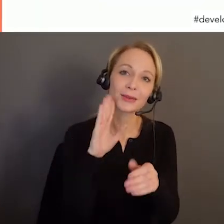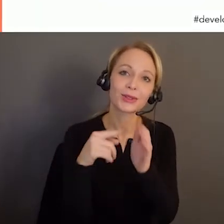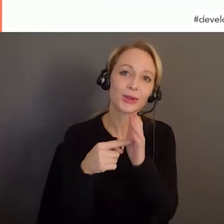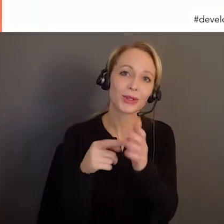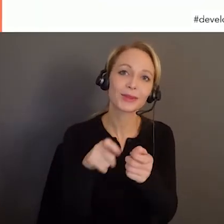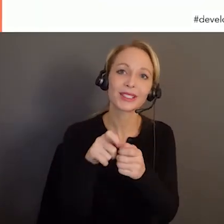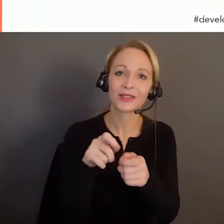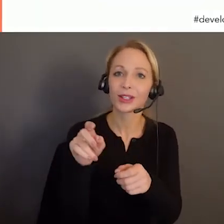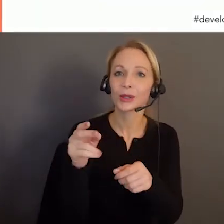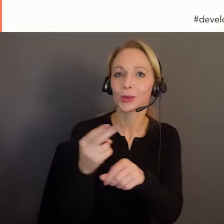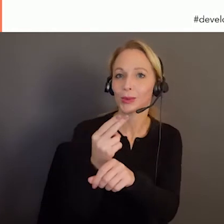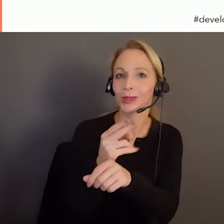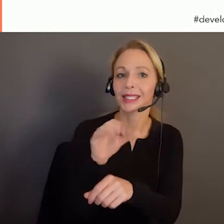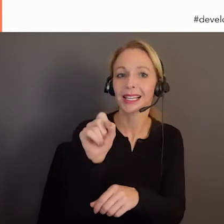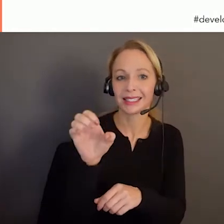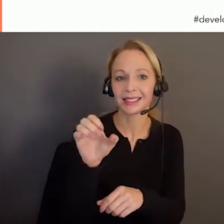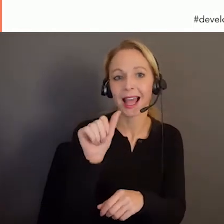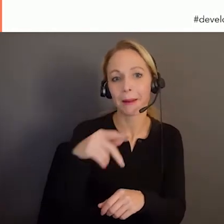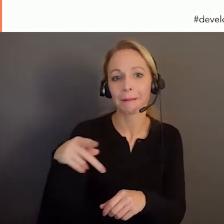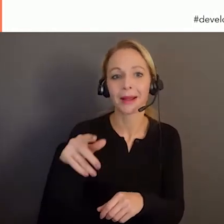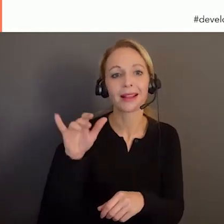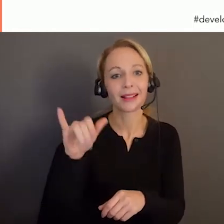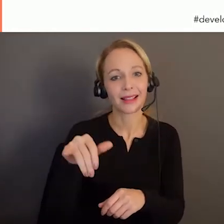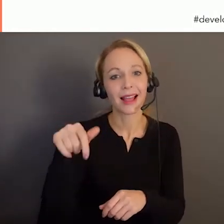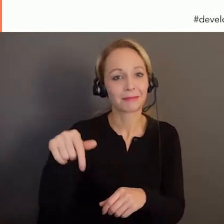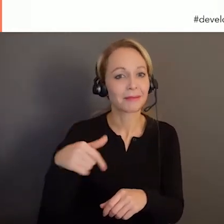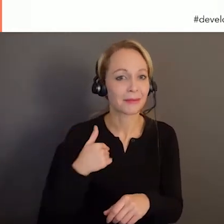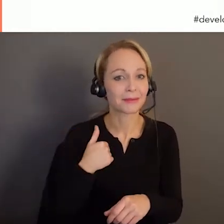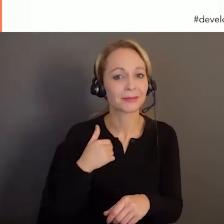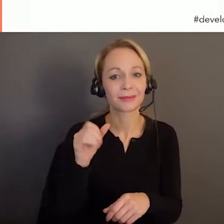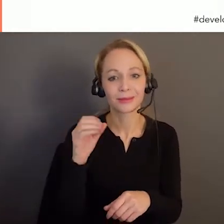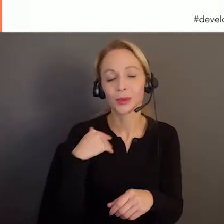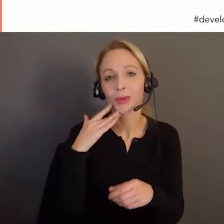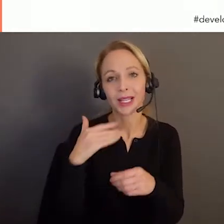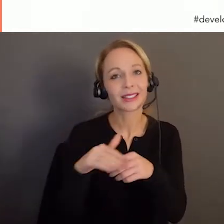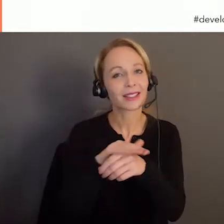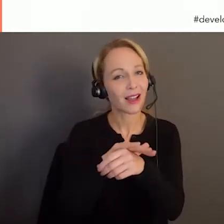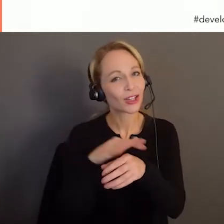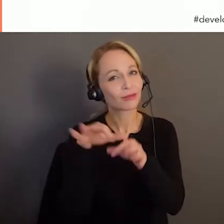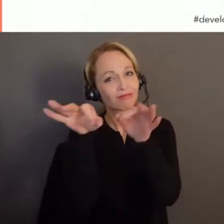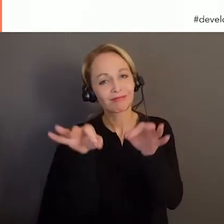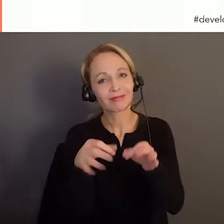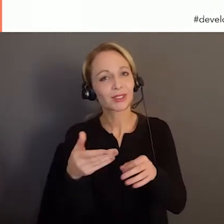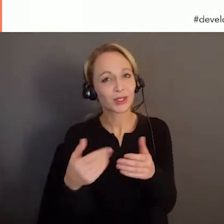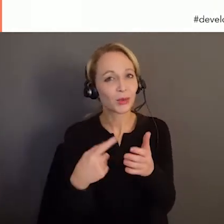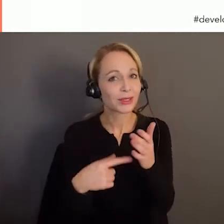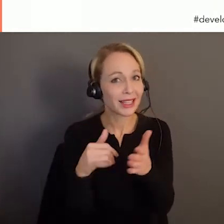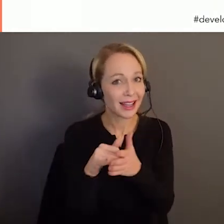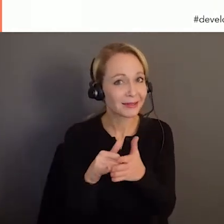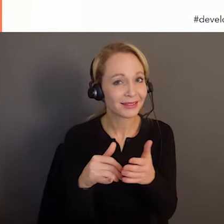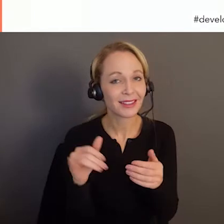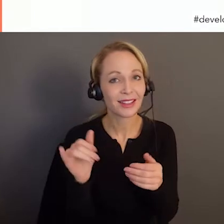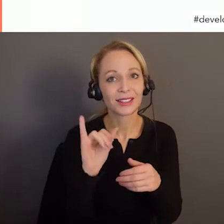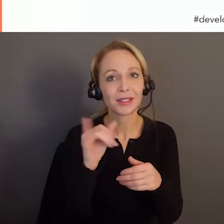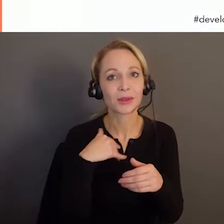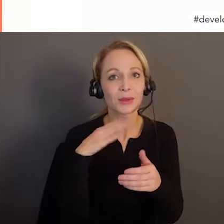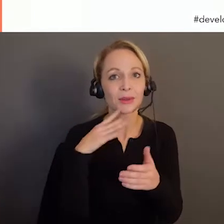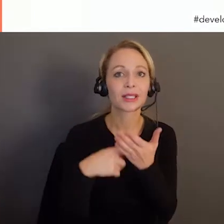AND SHOW A SPECIFIC USE CASE. AND COVER INTRODUCTION TO WHAT THEY ARE AND COVER AN EXAMPLE.